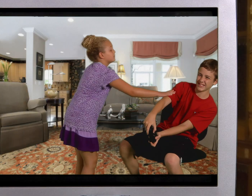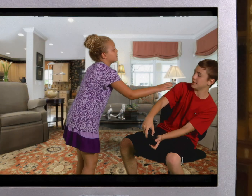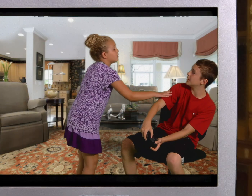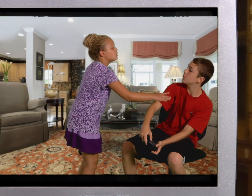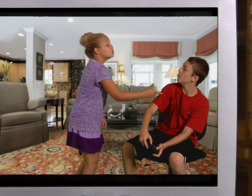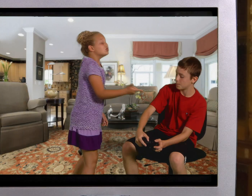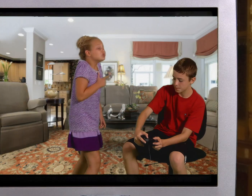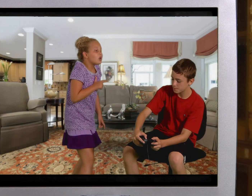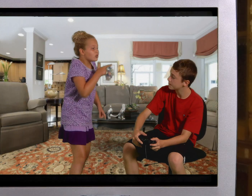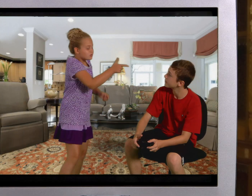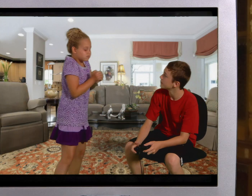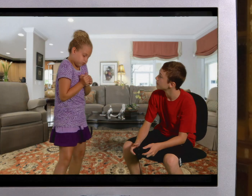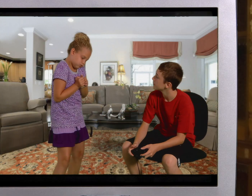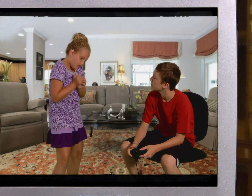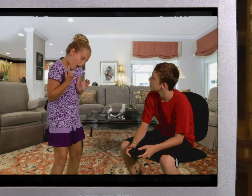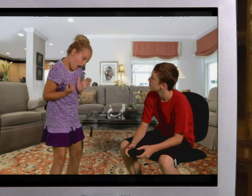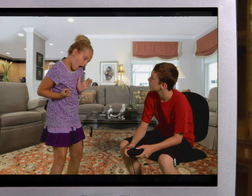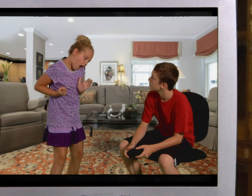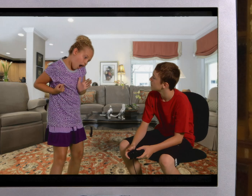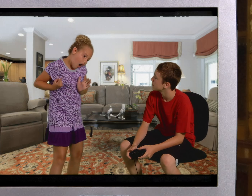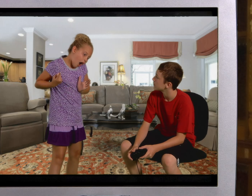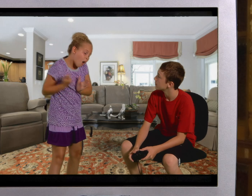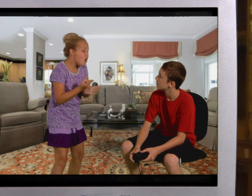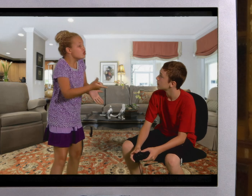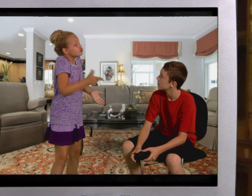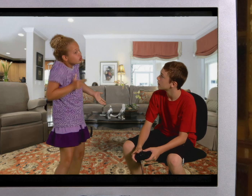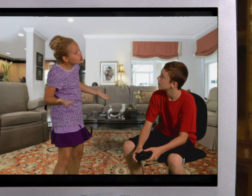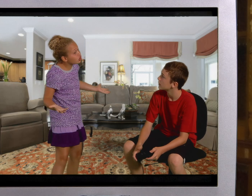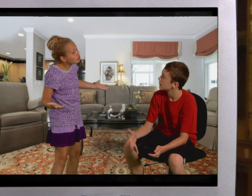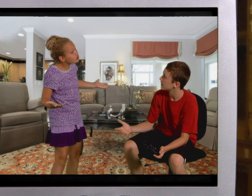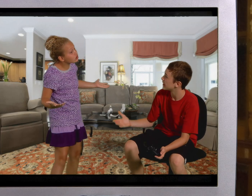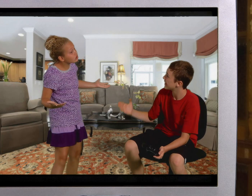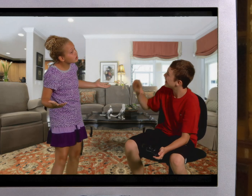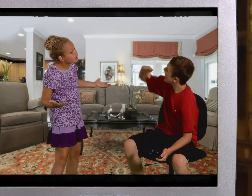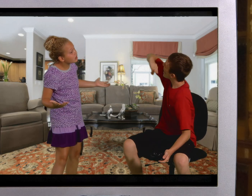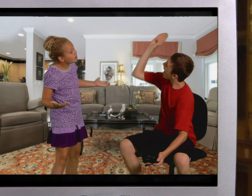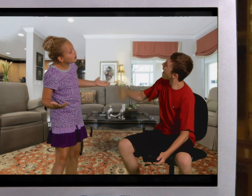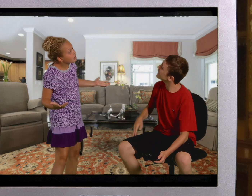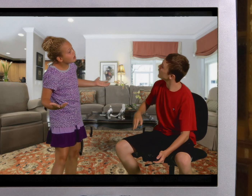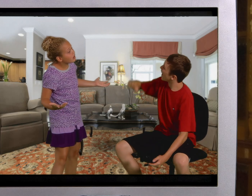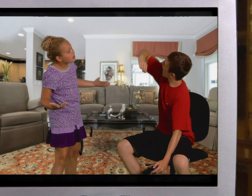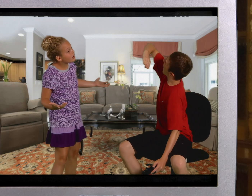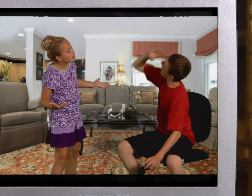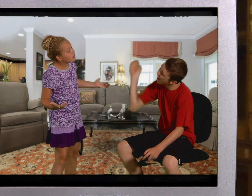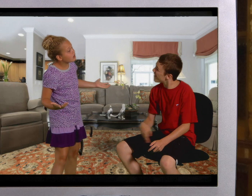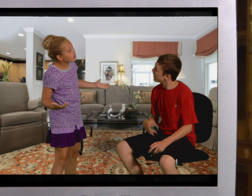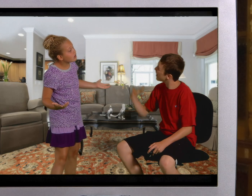HEY, IT'S MY TURN. YOU'VE BEEN PLAYING FOR OVER AN HOUR. IT'S MY TURN! NEVER, NEVER!